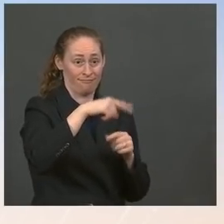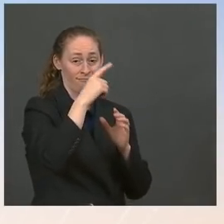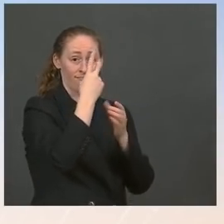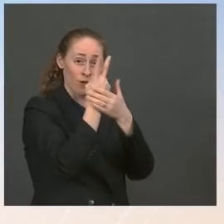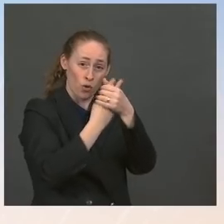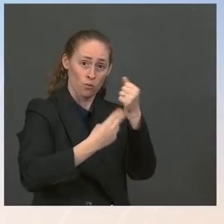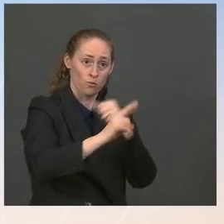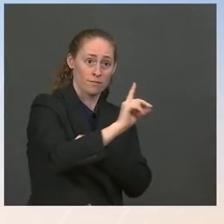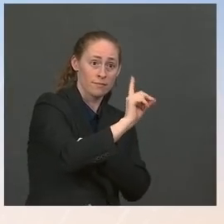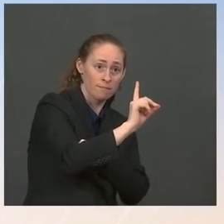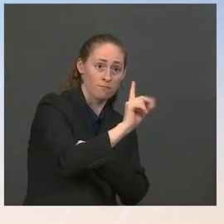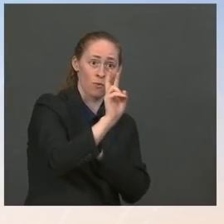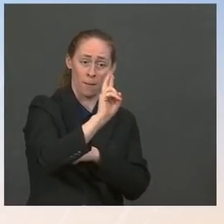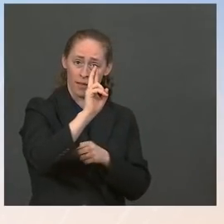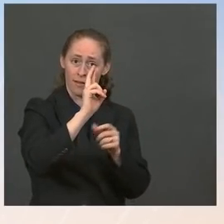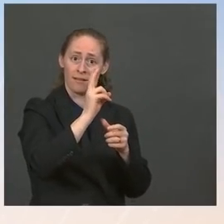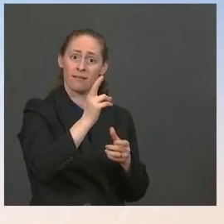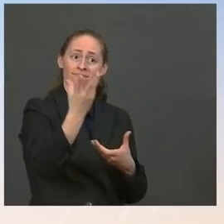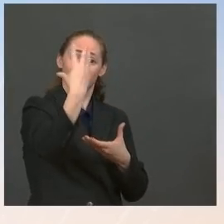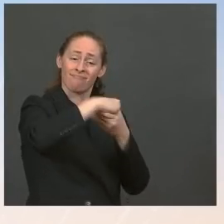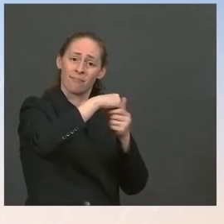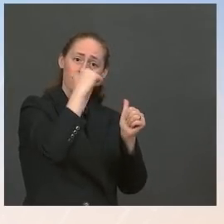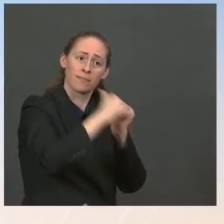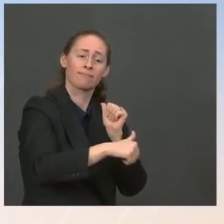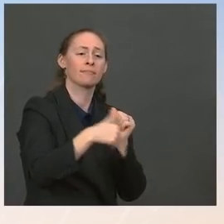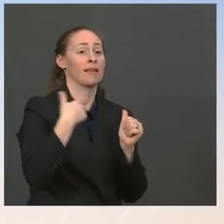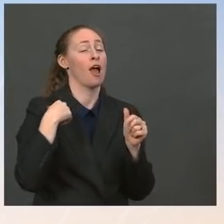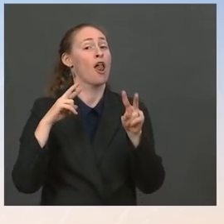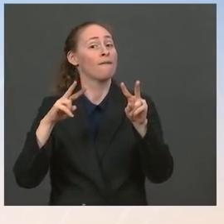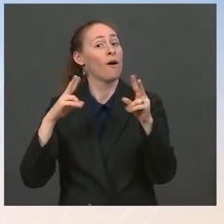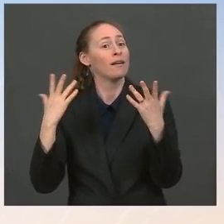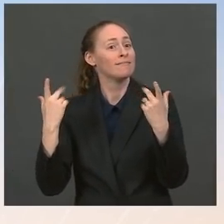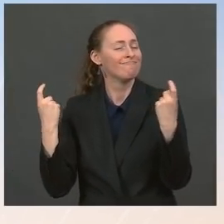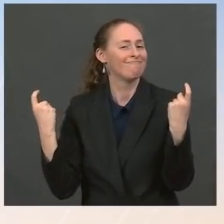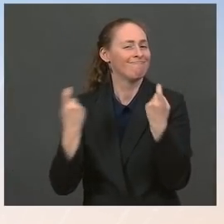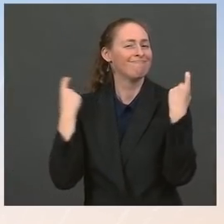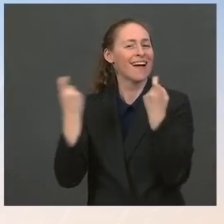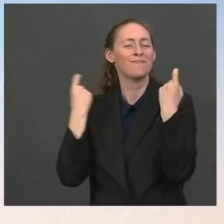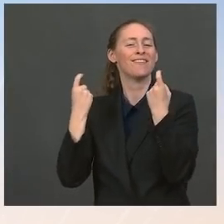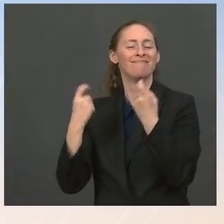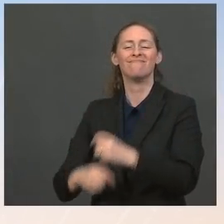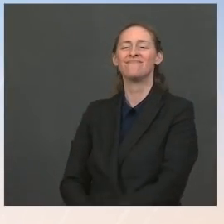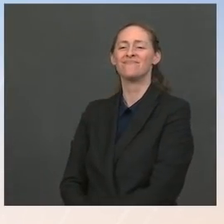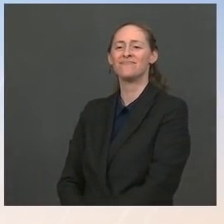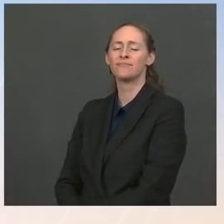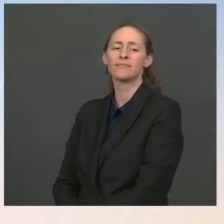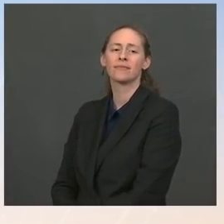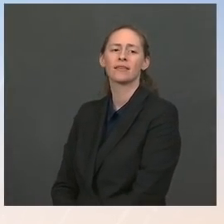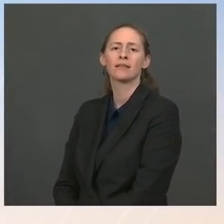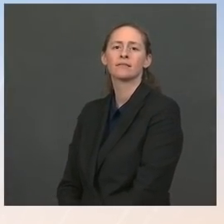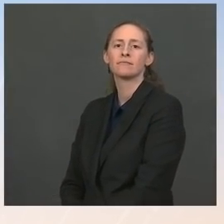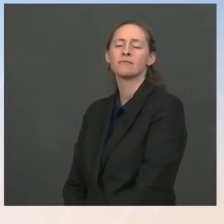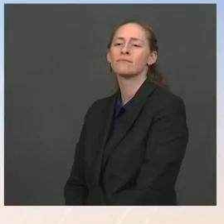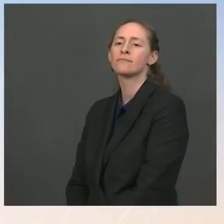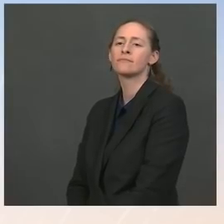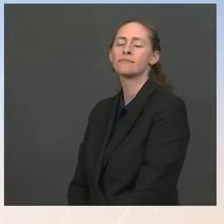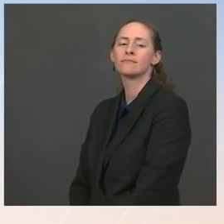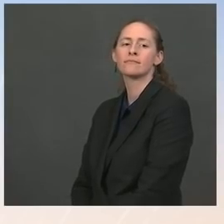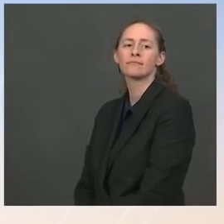and I can't wait to be out there celebrating the good news. Ms. Jean-Pierre: Let's take one from the back. The Press: Thank you. Thank you, Mr. Secretary.